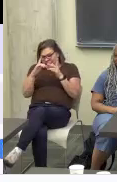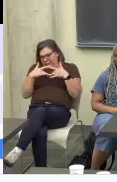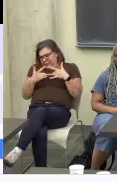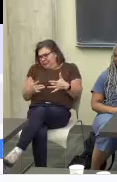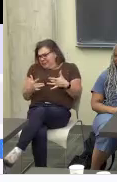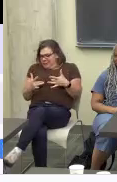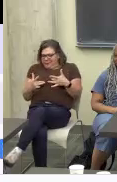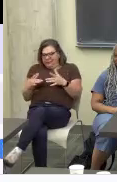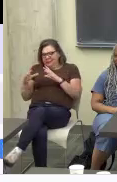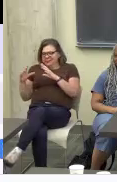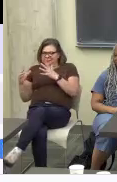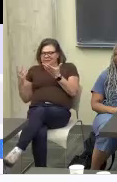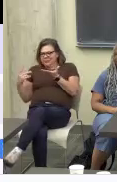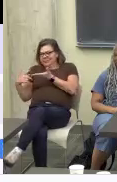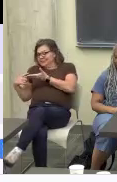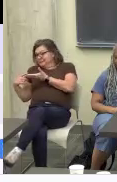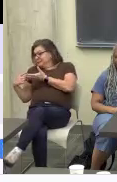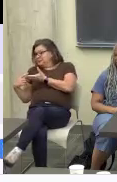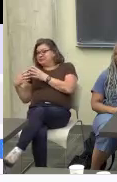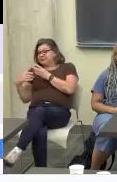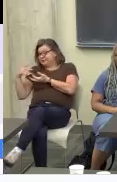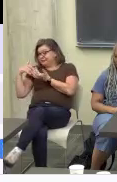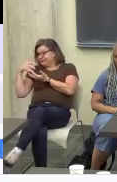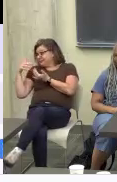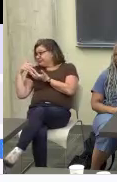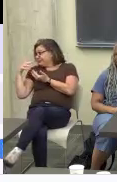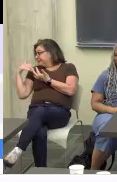us kind of talking to each other. And I don't know how to You know,